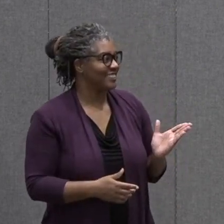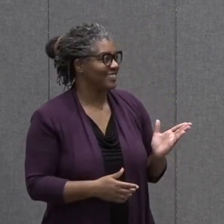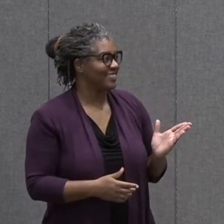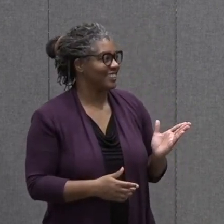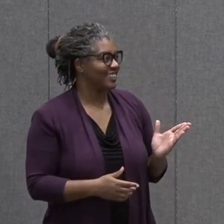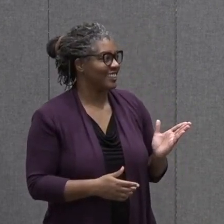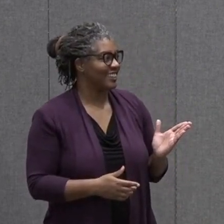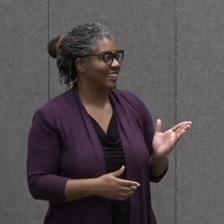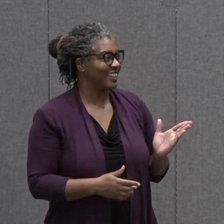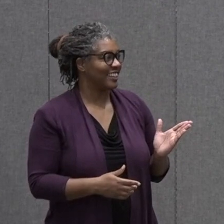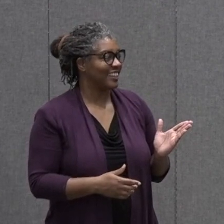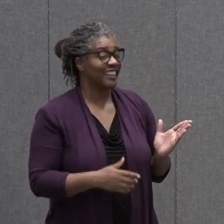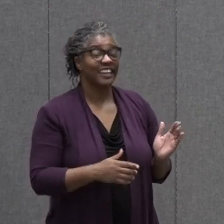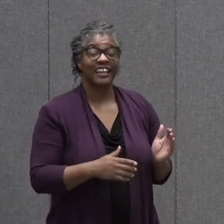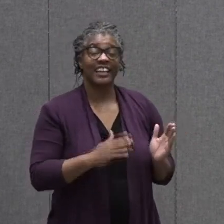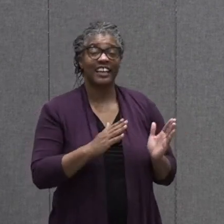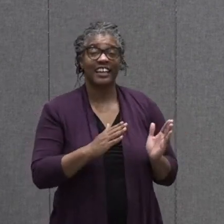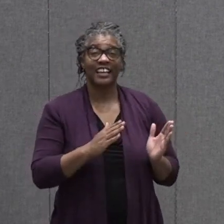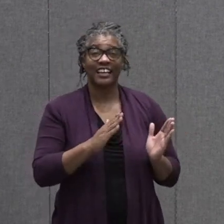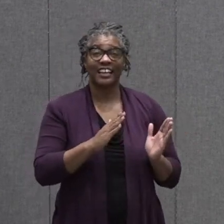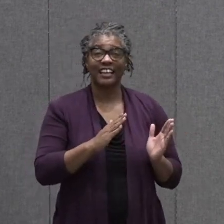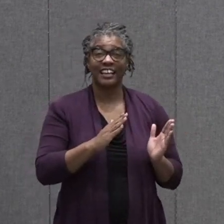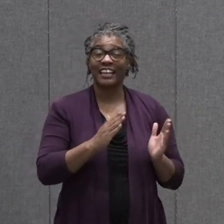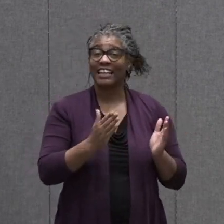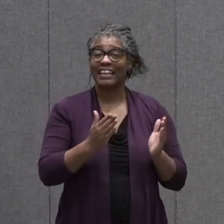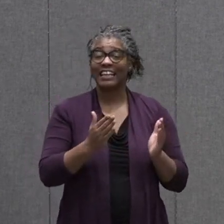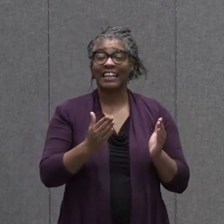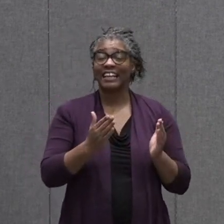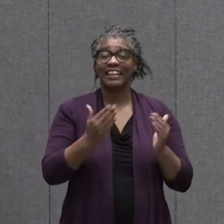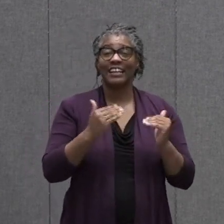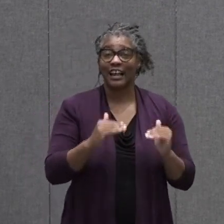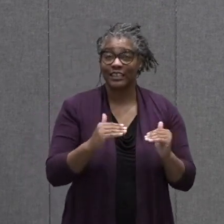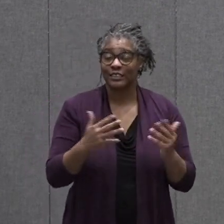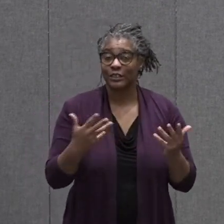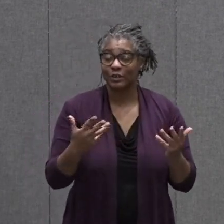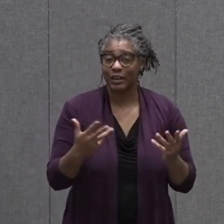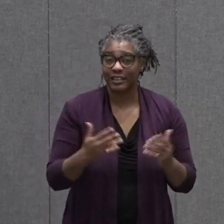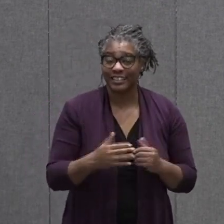What comes next in the word lake? L-a